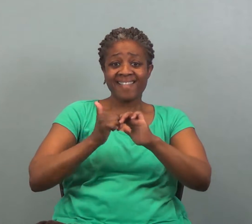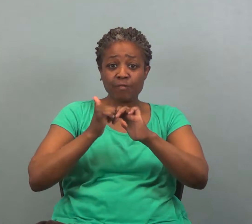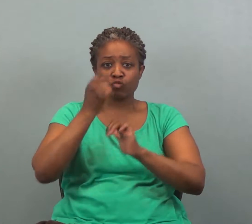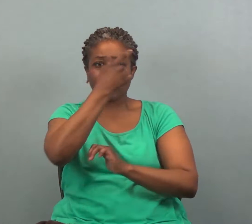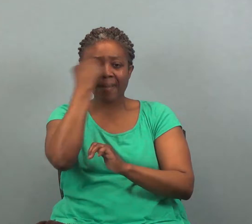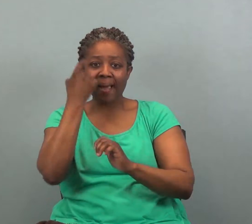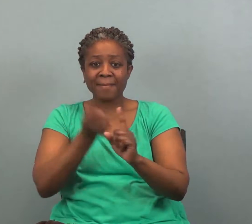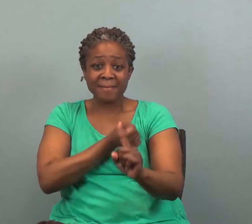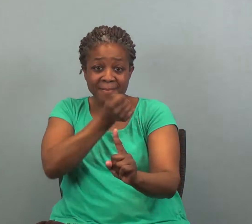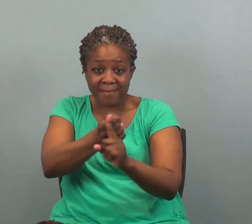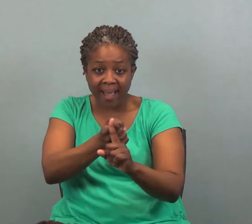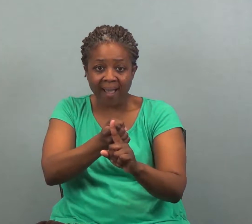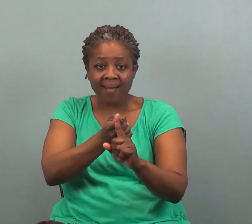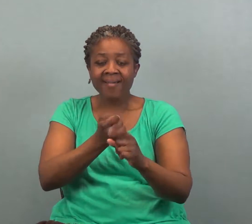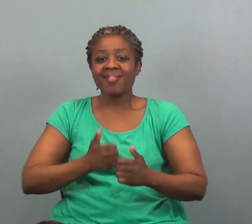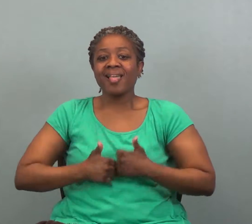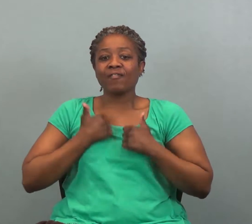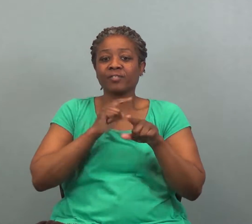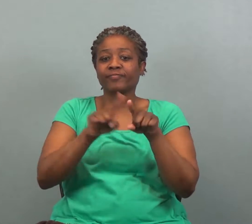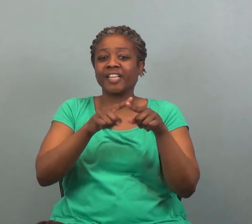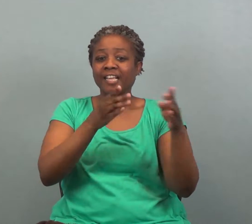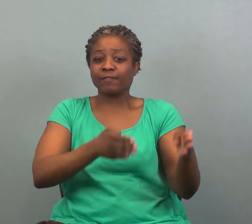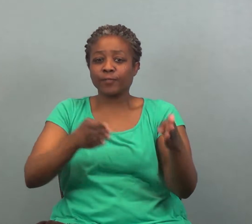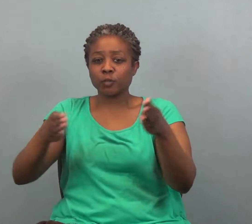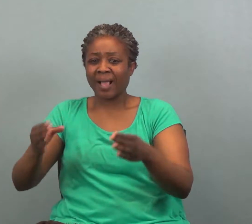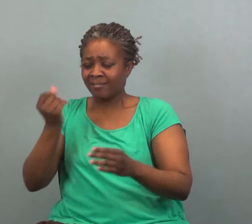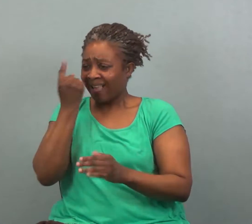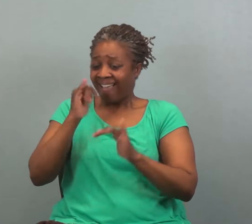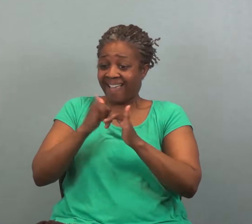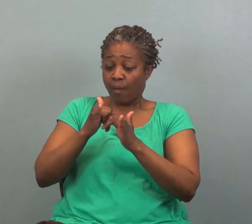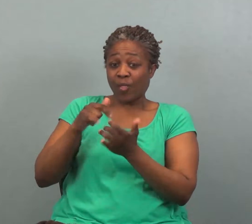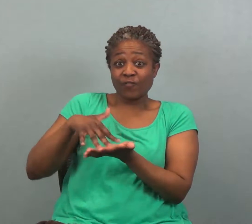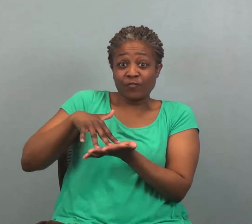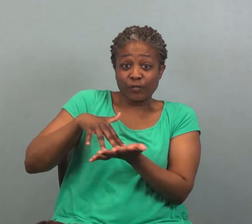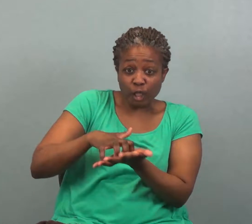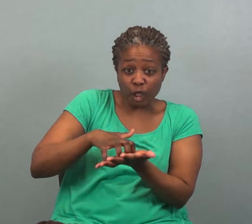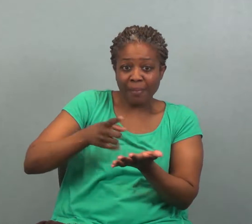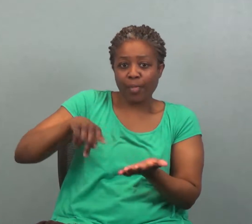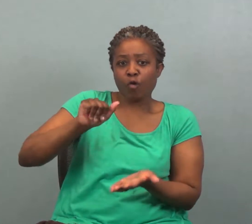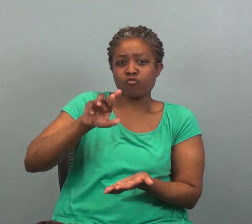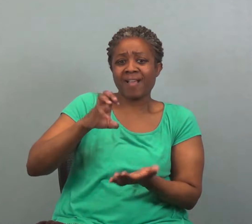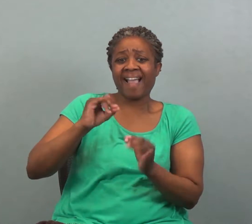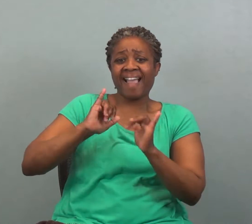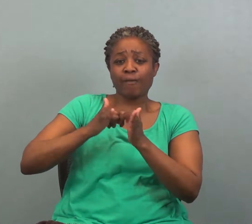of how trauma impacts the lives of individuals and how vulnerable they are.